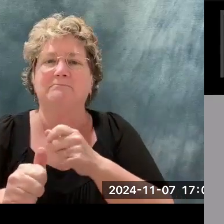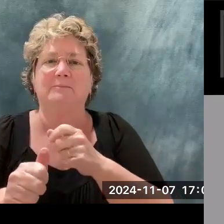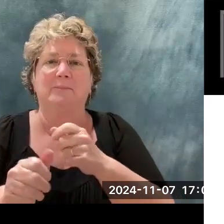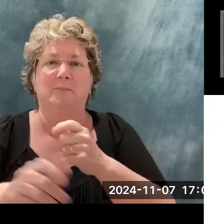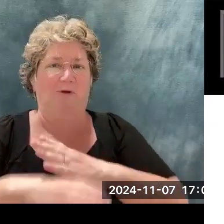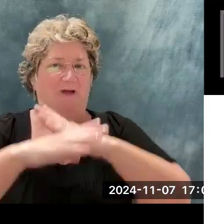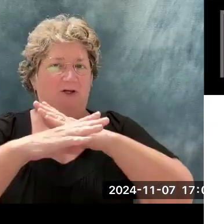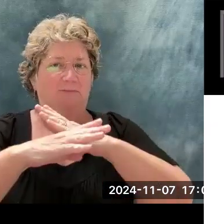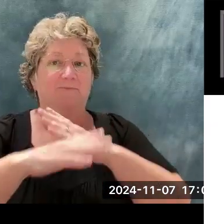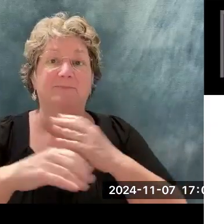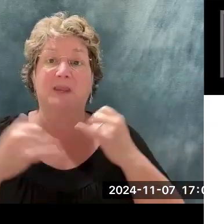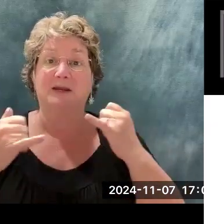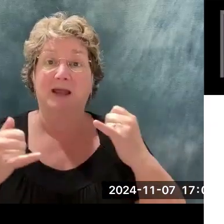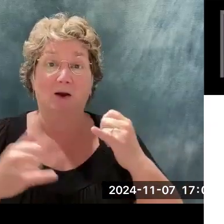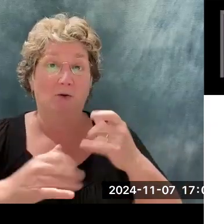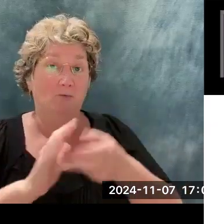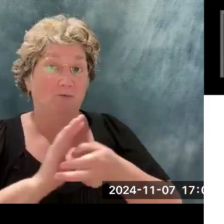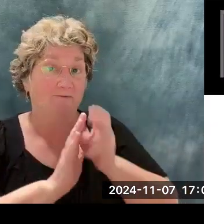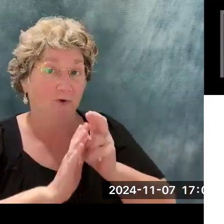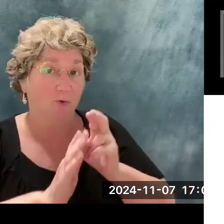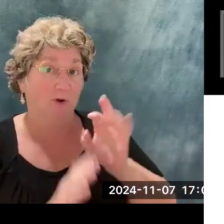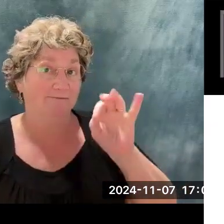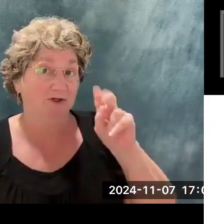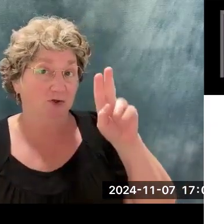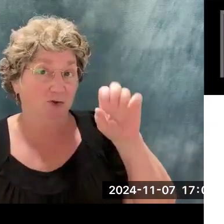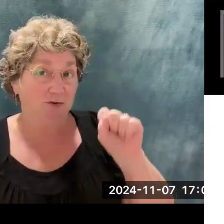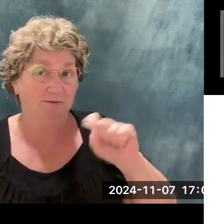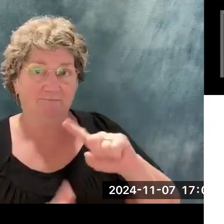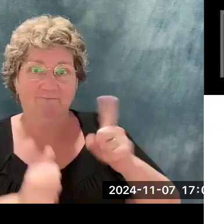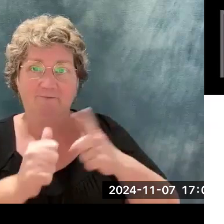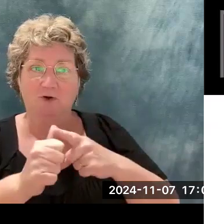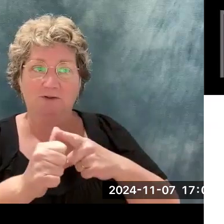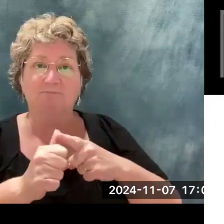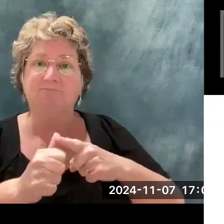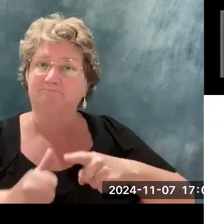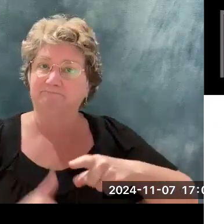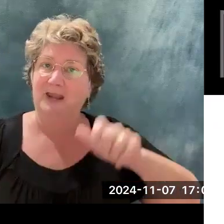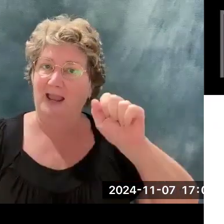The first feature is sign language interpretation. You may have already seen this notice pop up